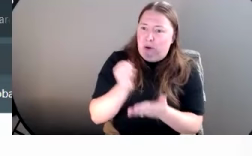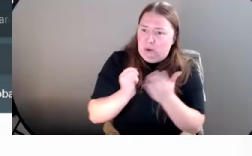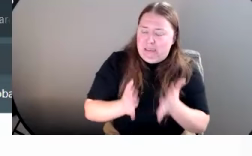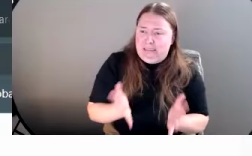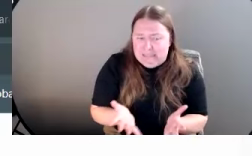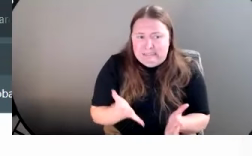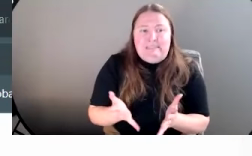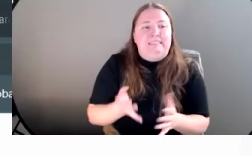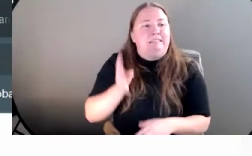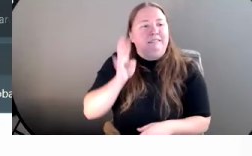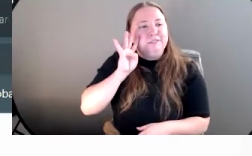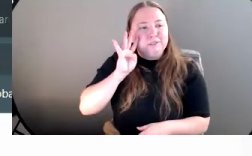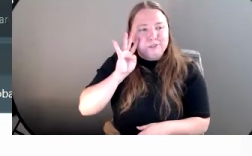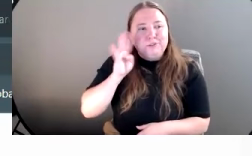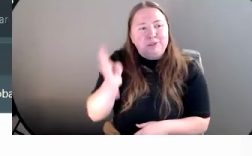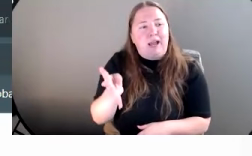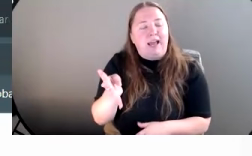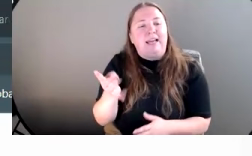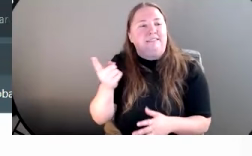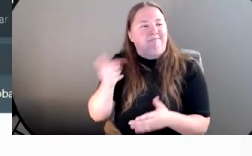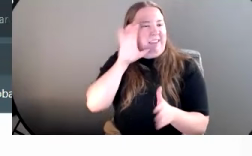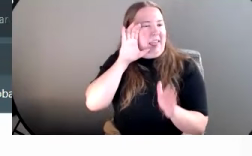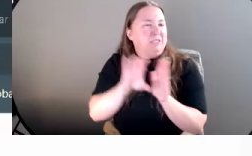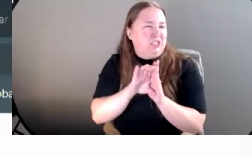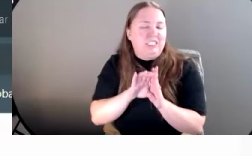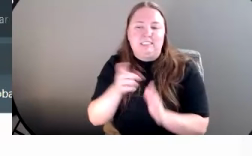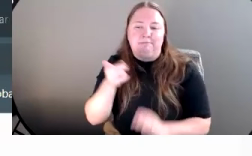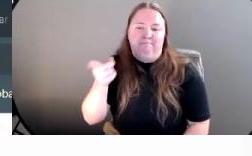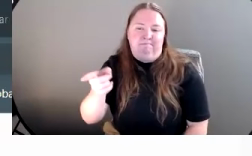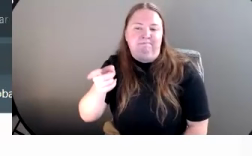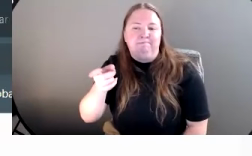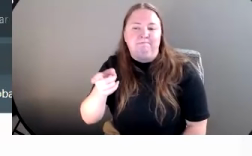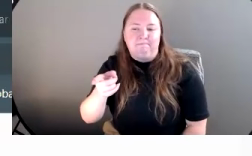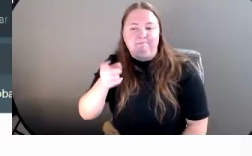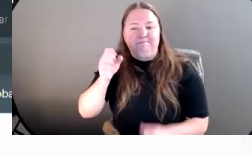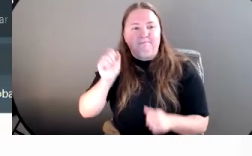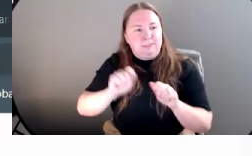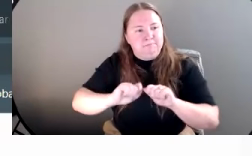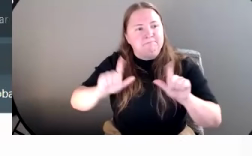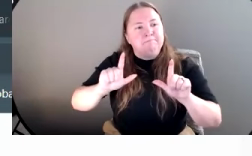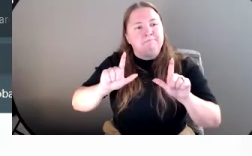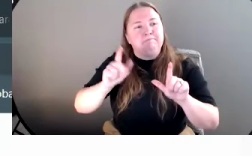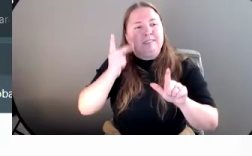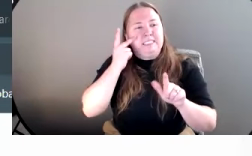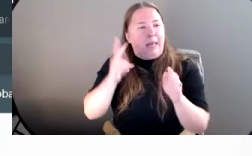To create the those, images. You can look at some of the public domain image sources.